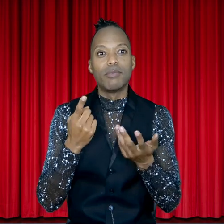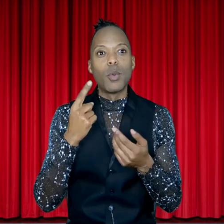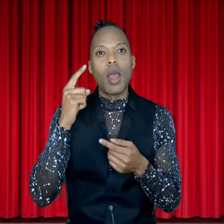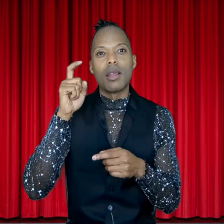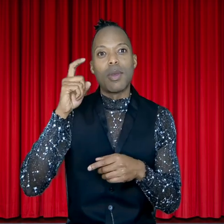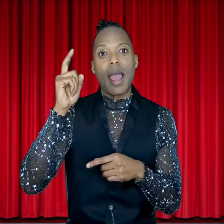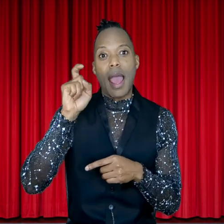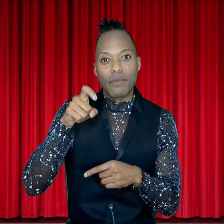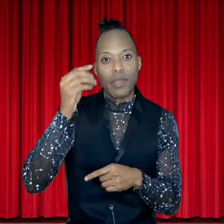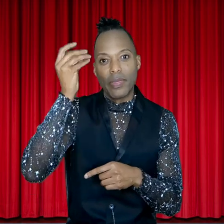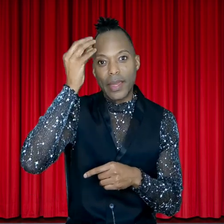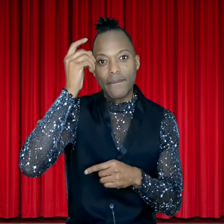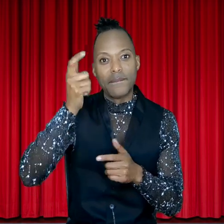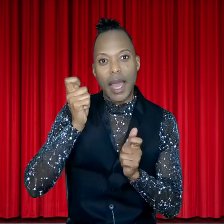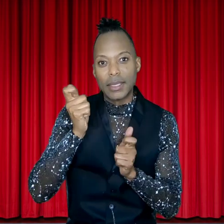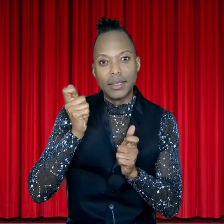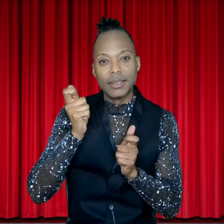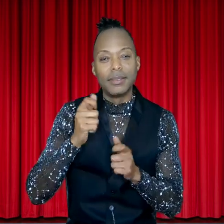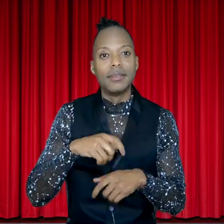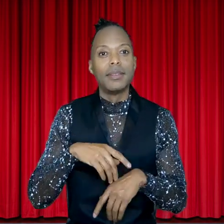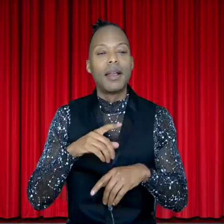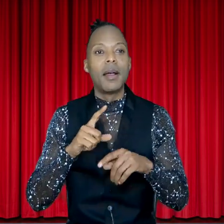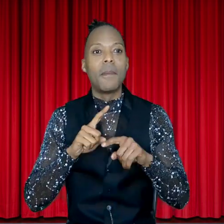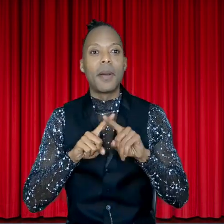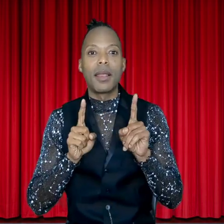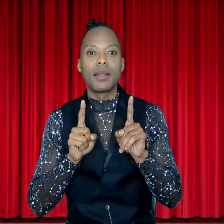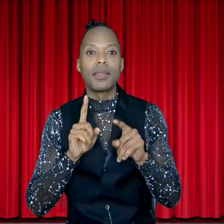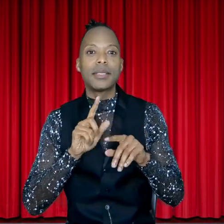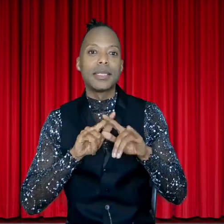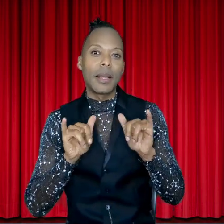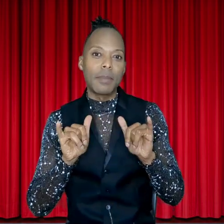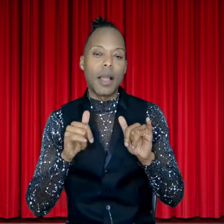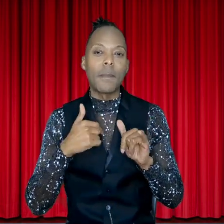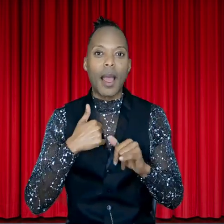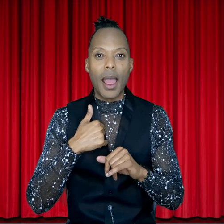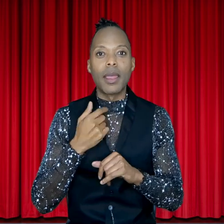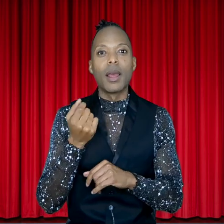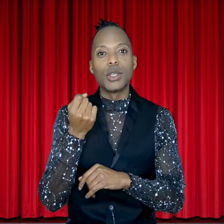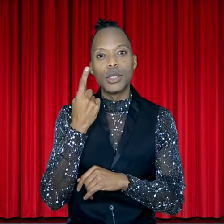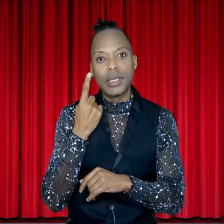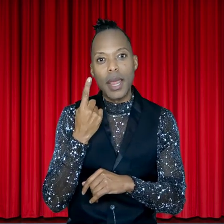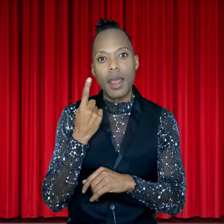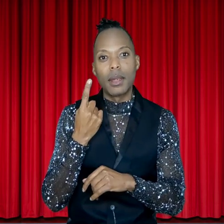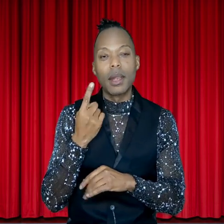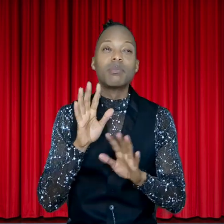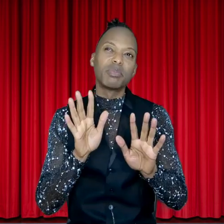At the same time, I get it... no, i don't understand but I can see